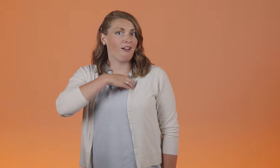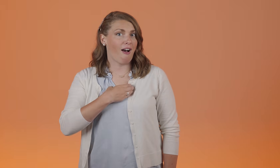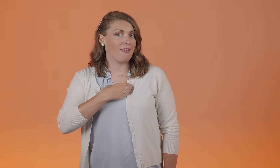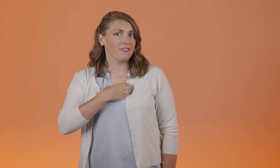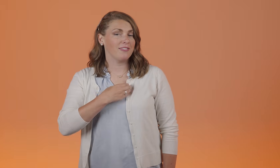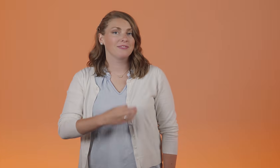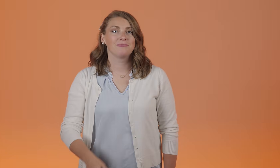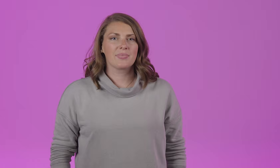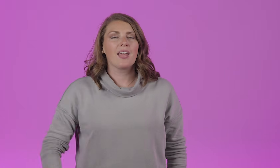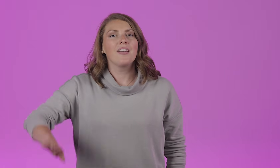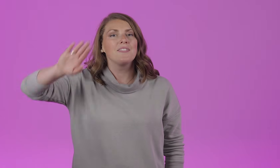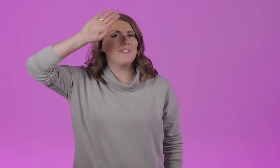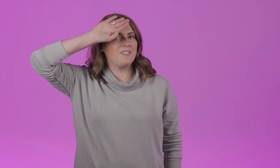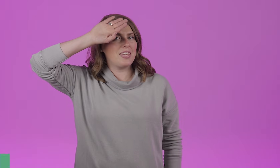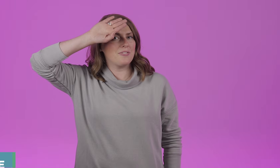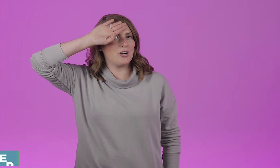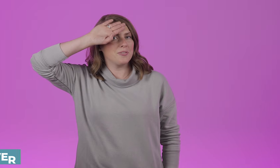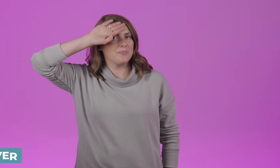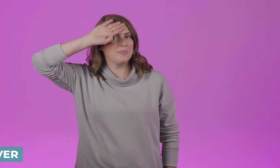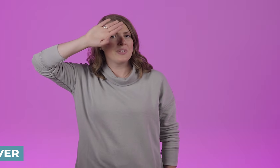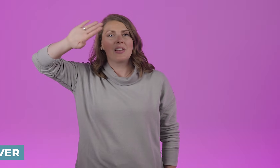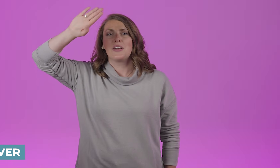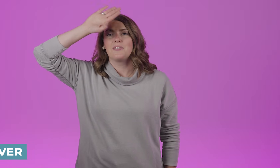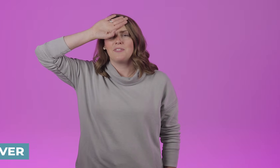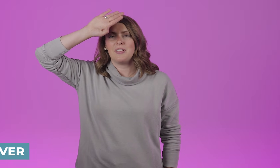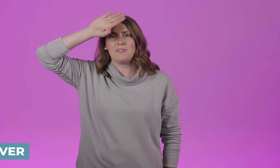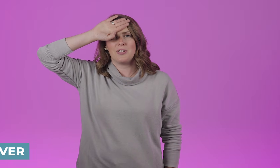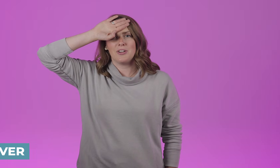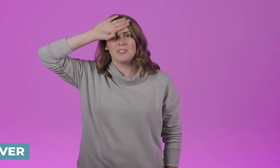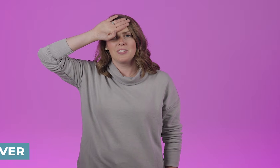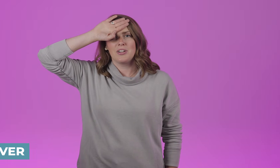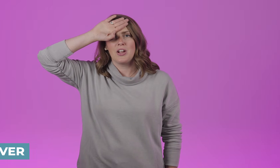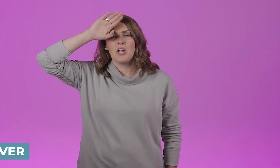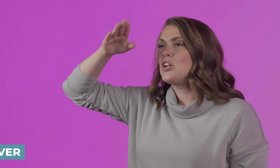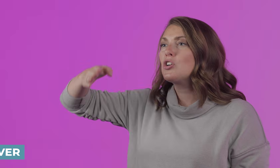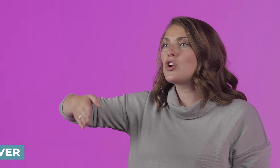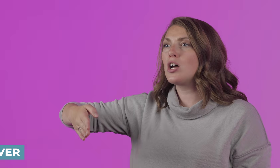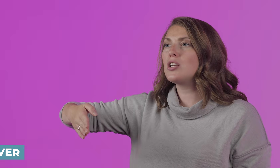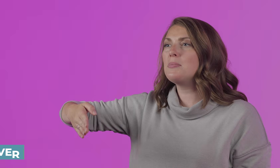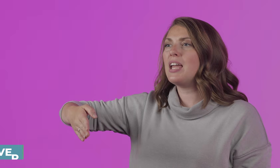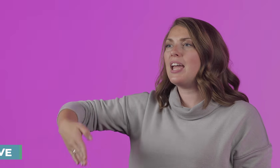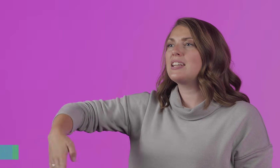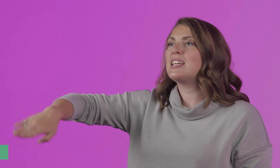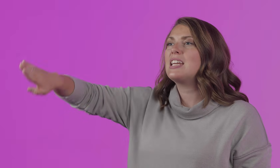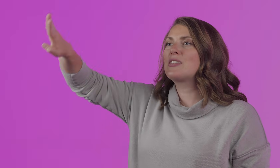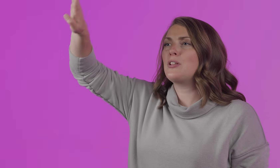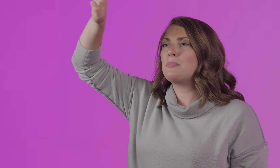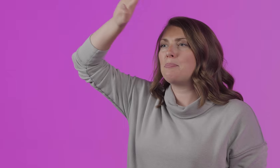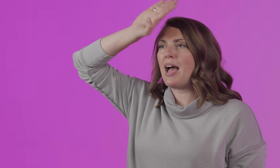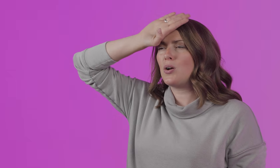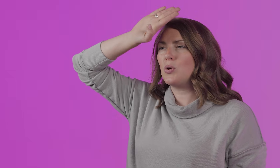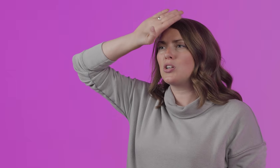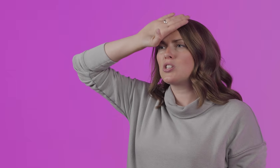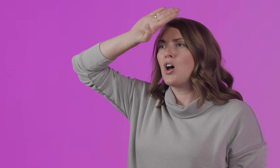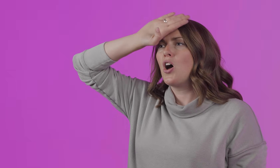Cough. Fever. Fever? Your non-dominant hand is flipped backwards